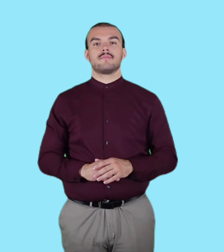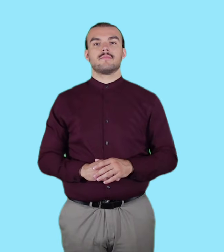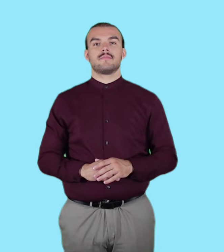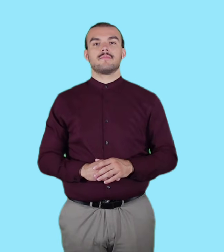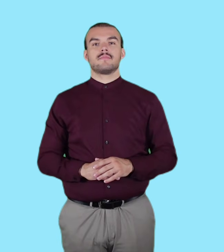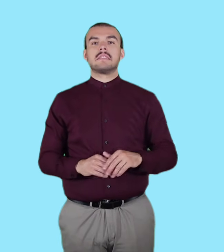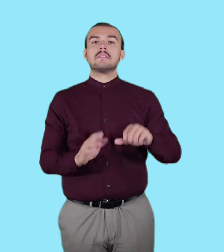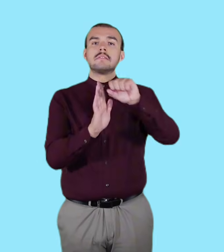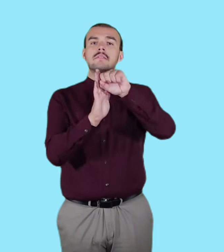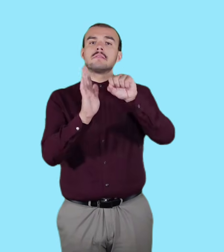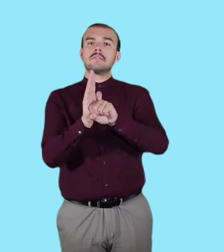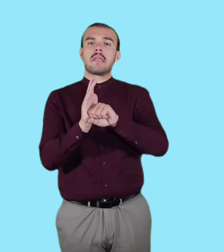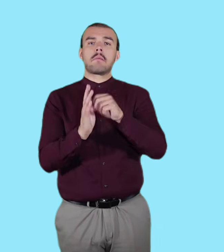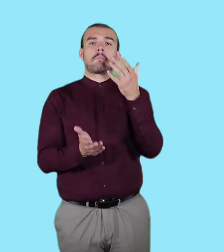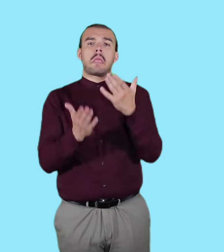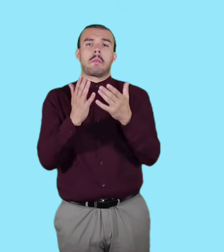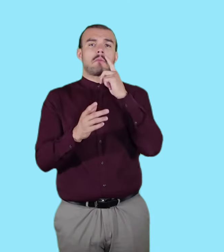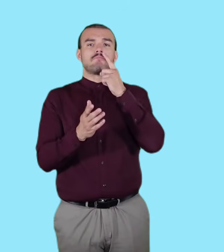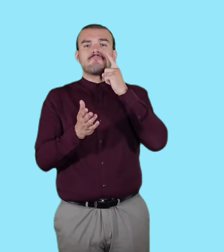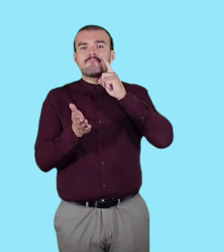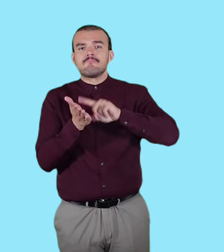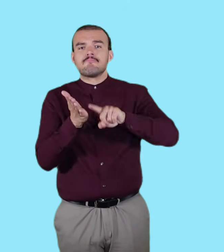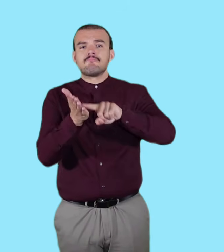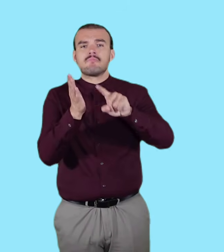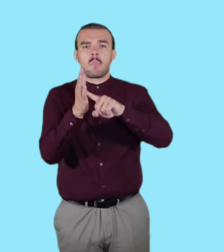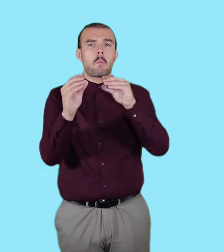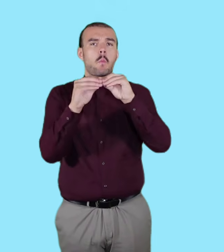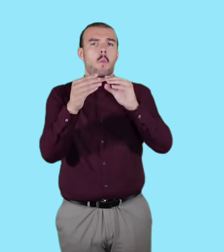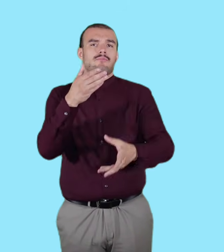States may also conduct additional compliance checks